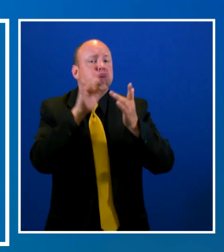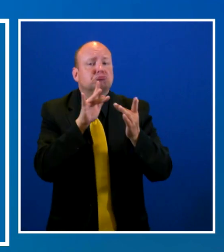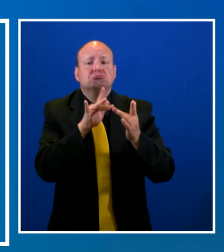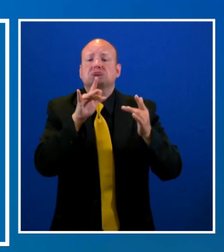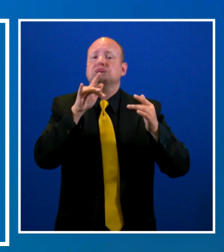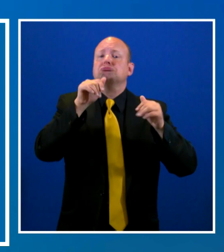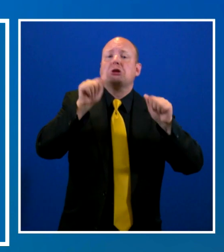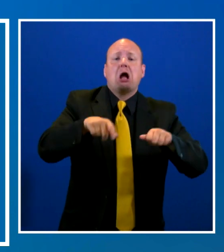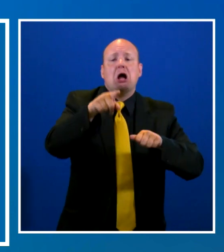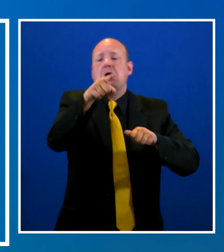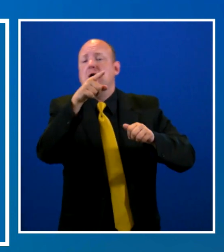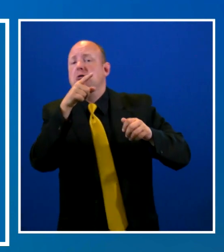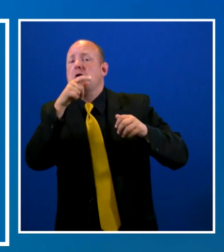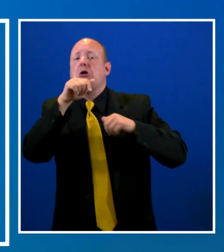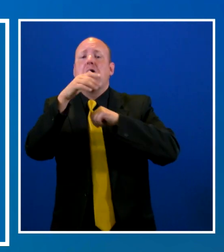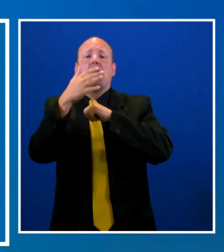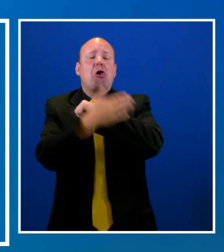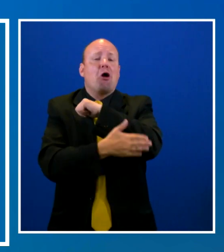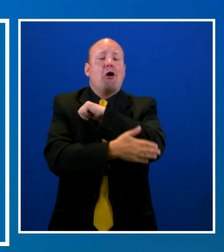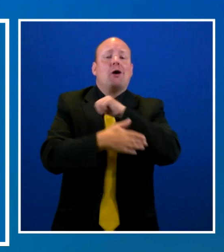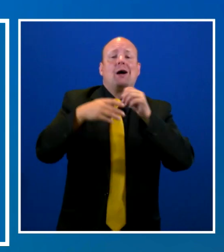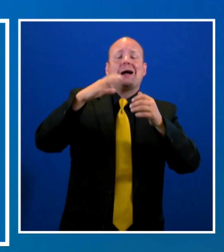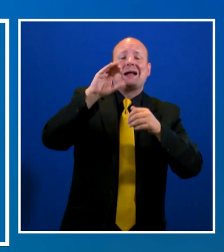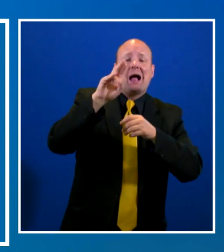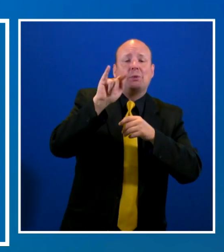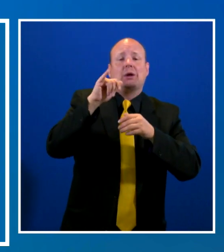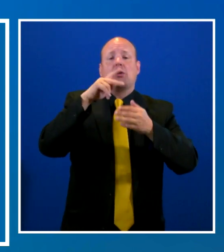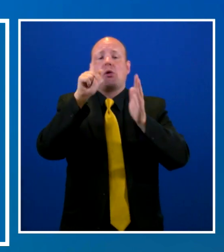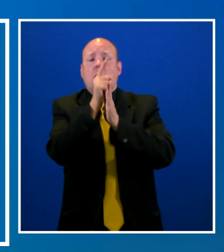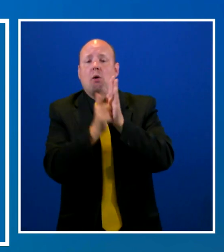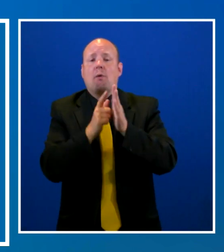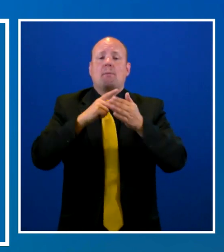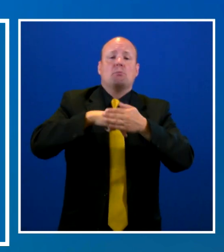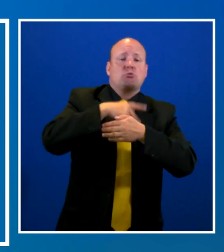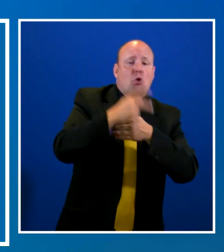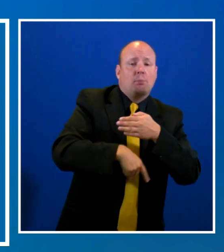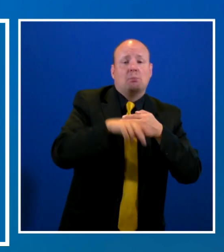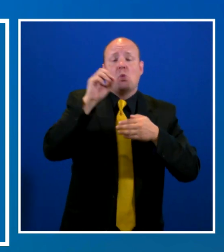Northwest Justice Project's Clear program.